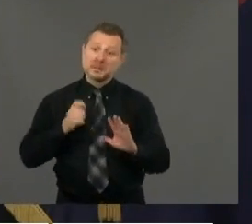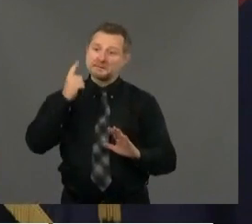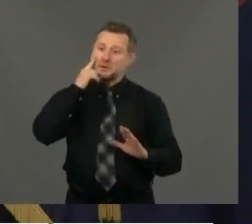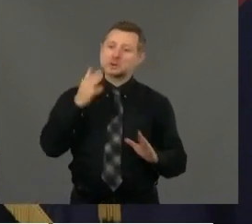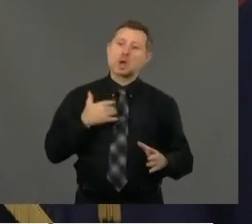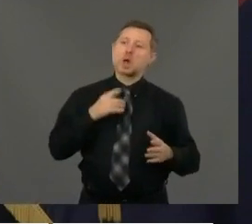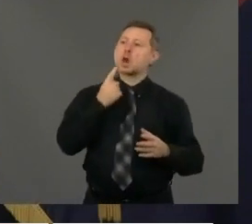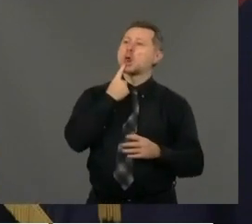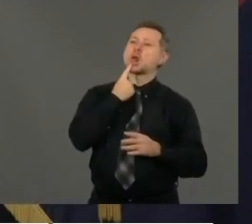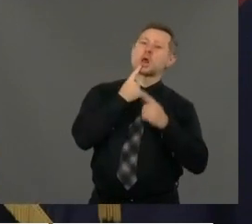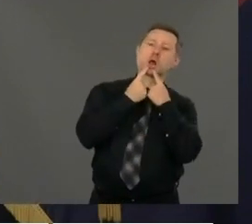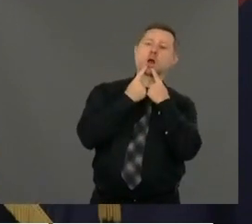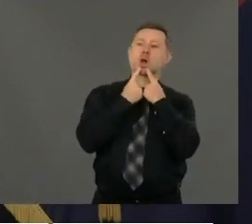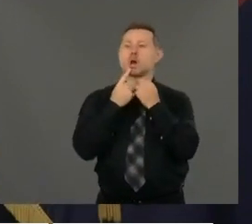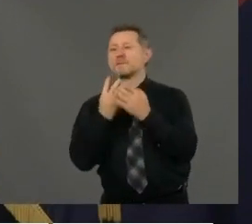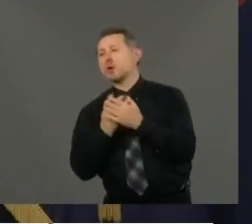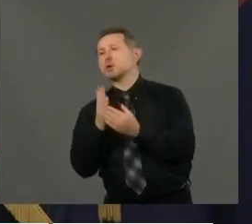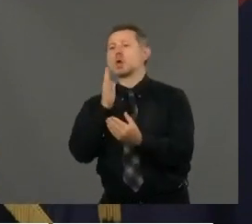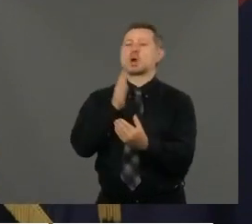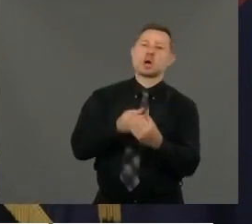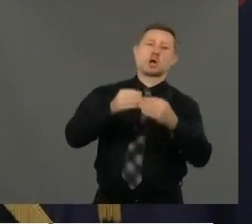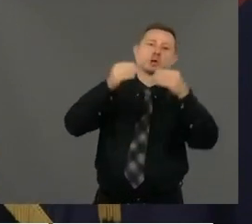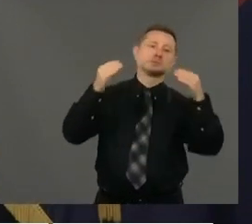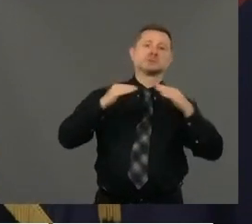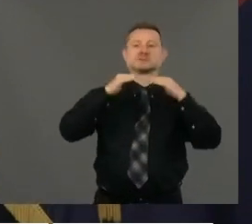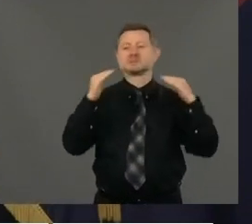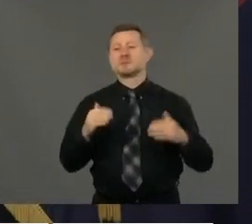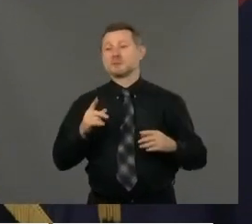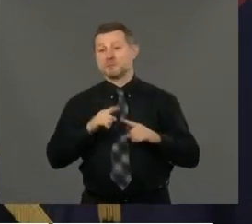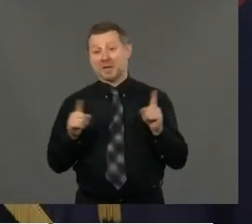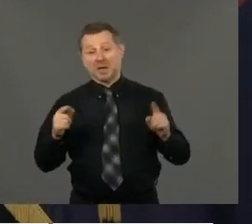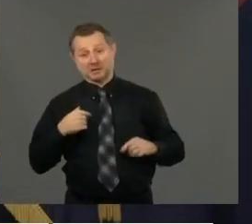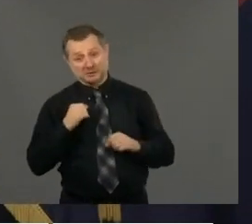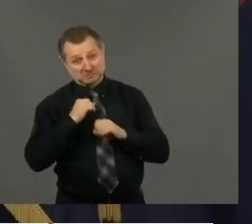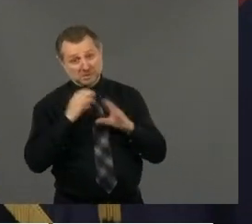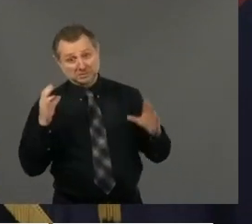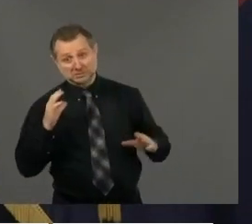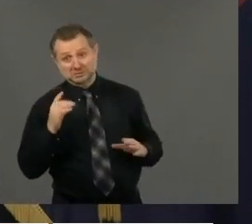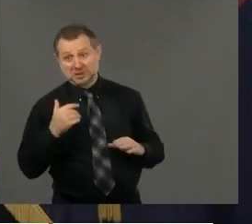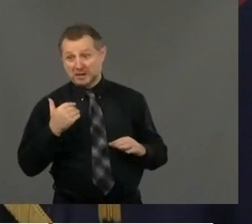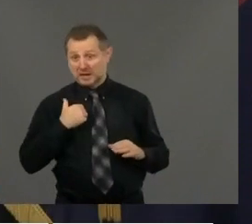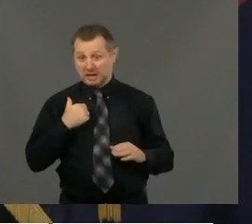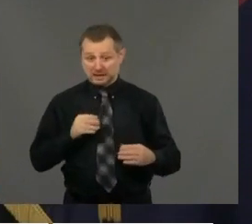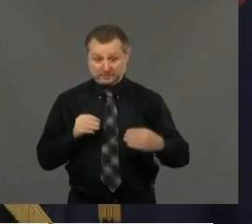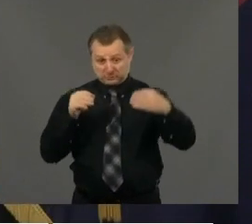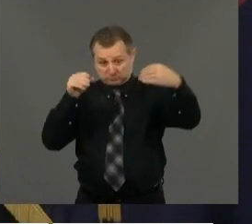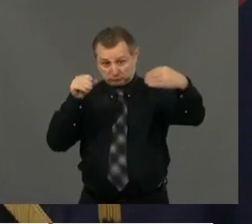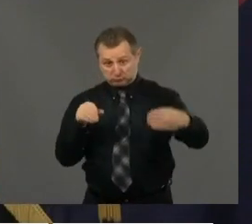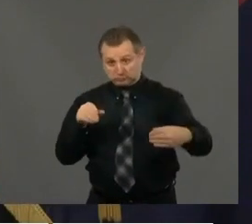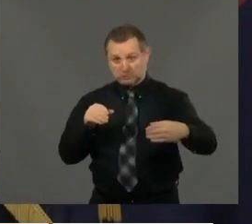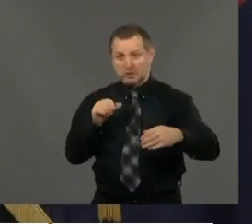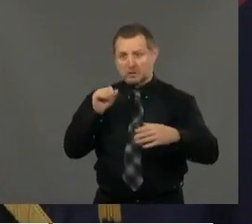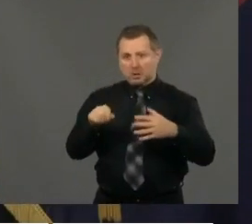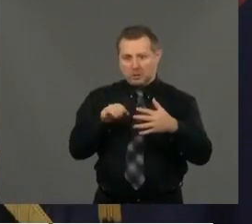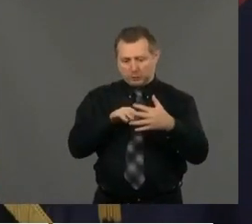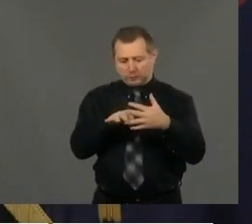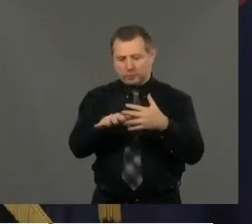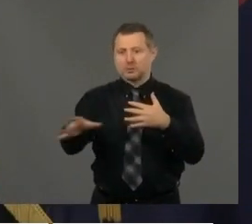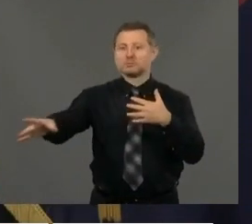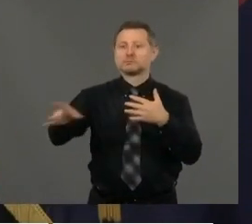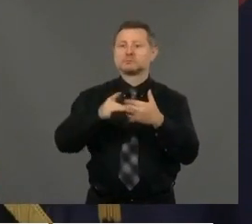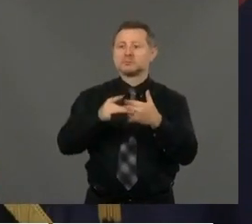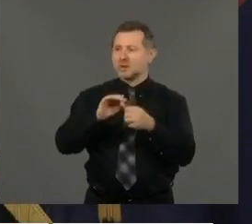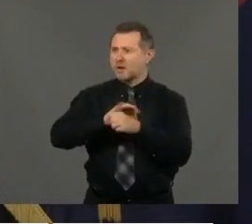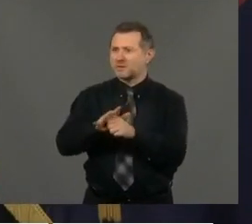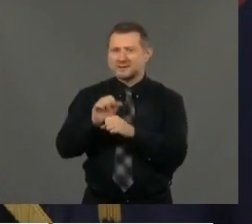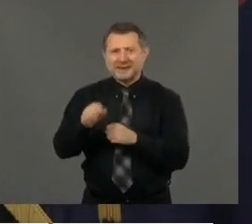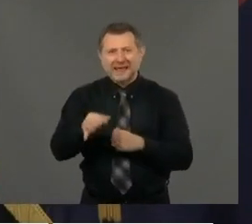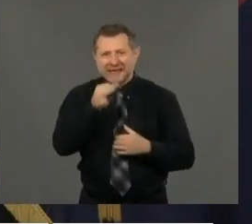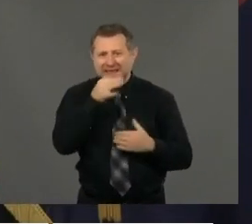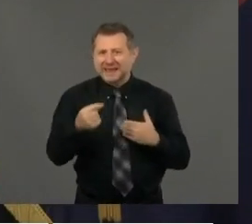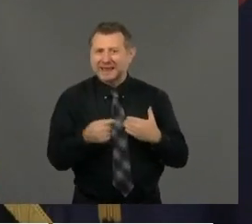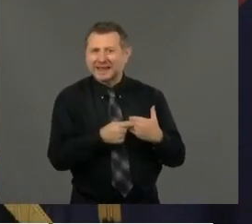IT IS NOT THE MOST SEXY OF